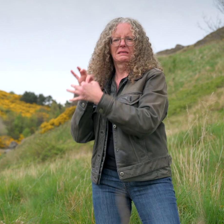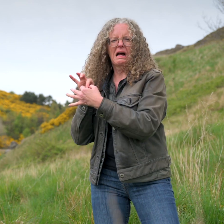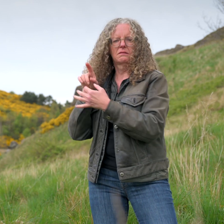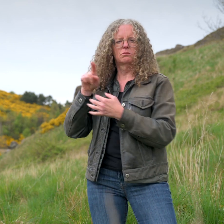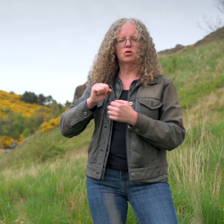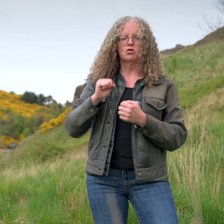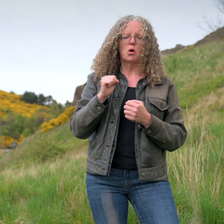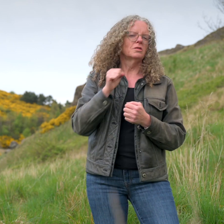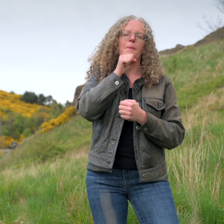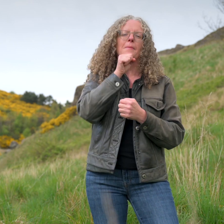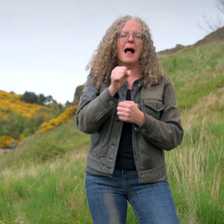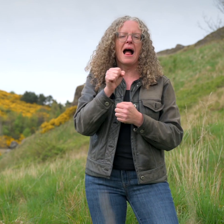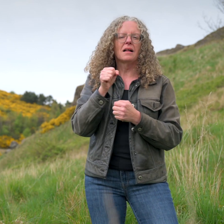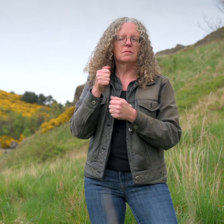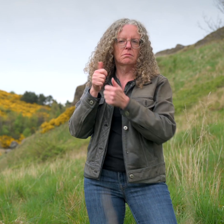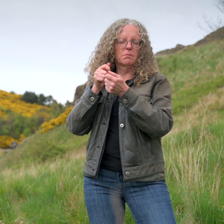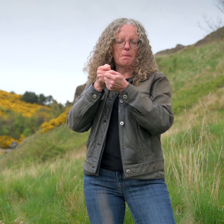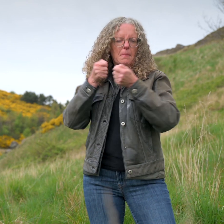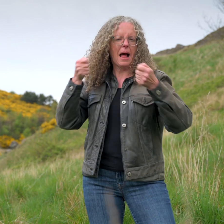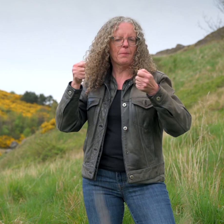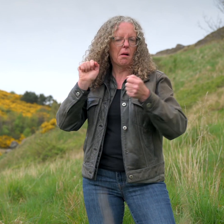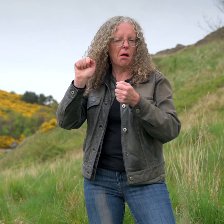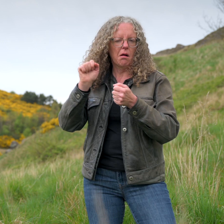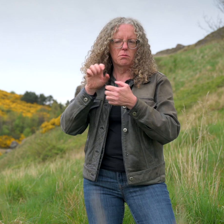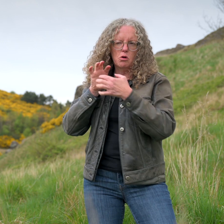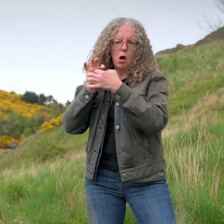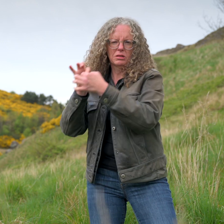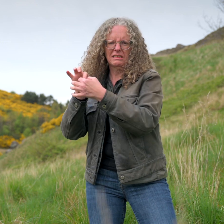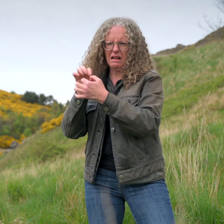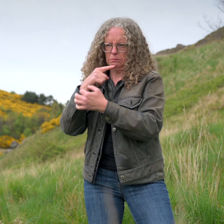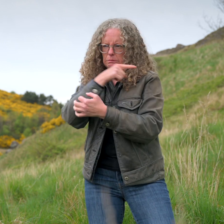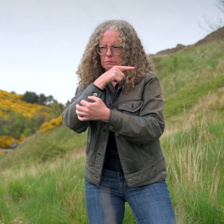He looked up a contact at the Scotsman Newspaper